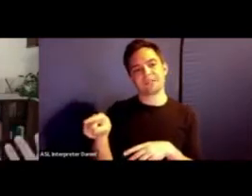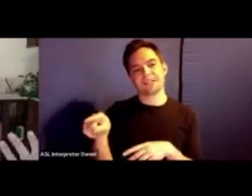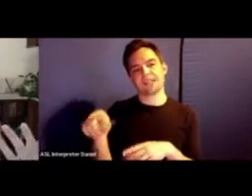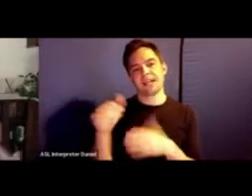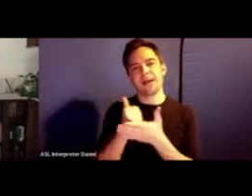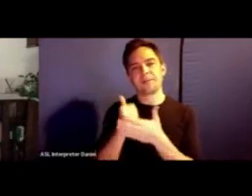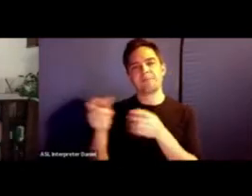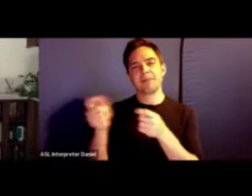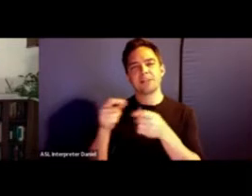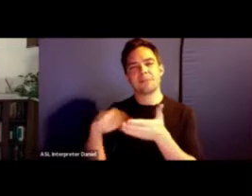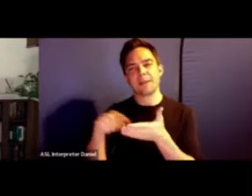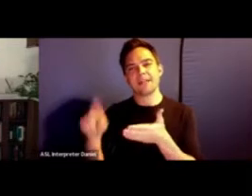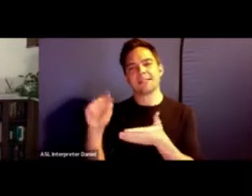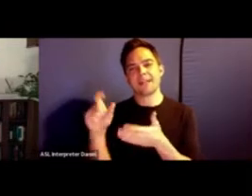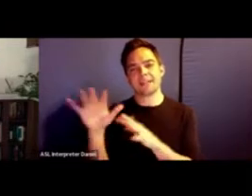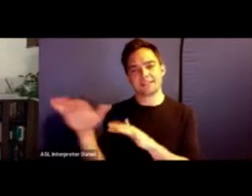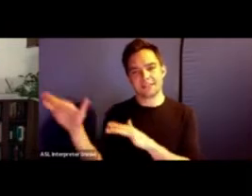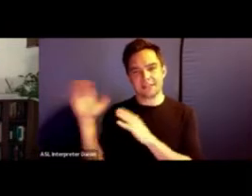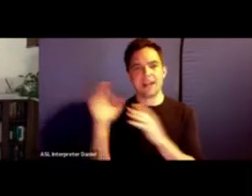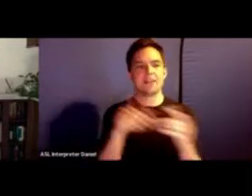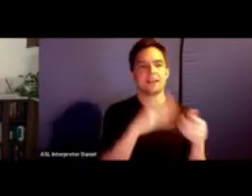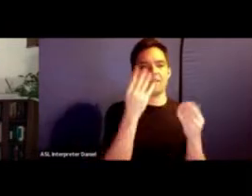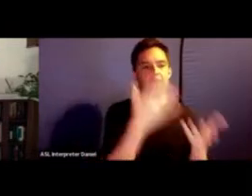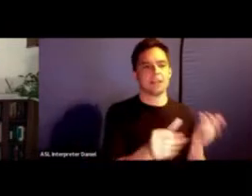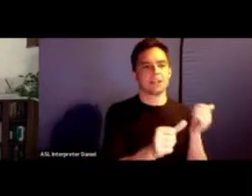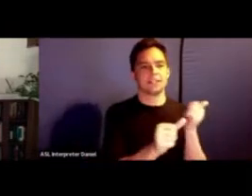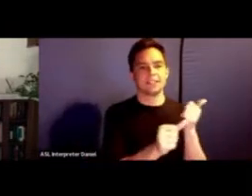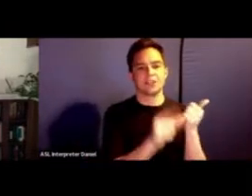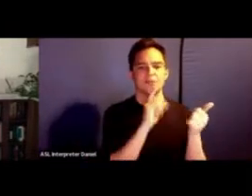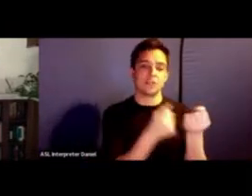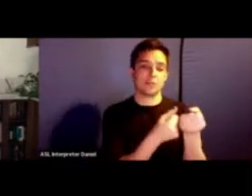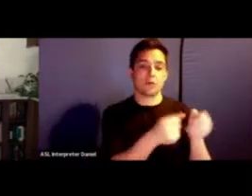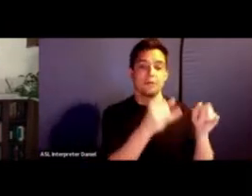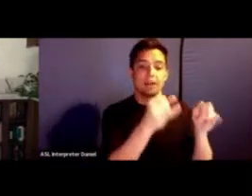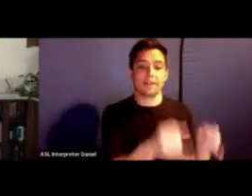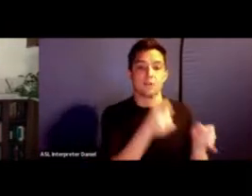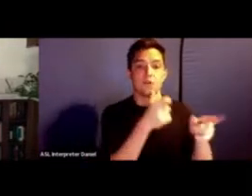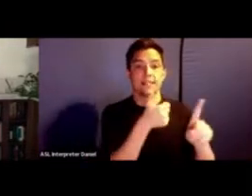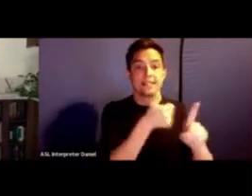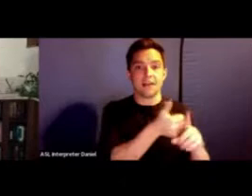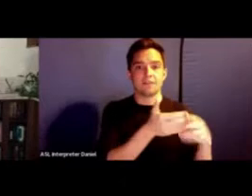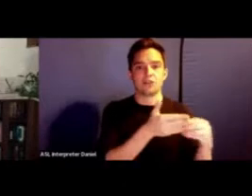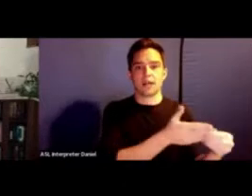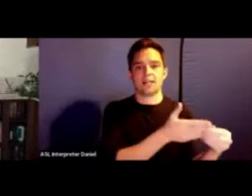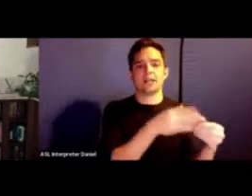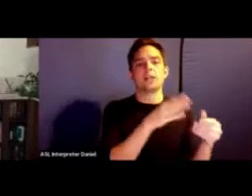taxes. And then there's information and assistance. It's really about supporting the individual who's self directing to be successful in their role.